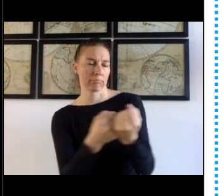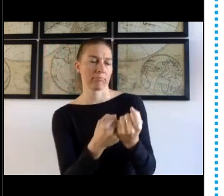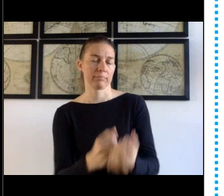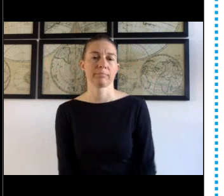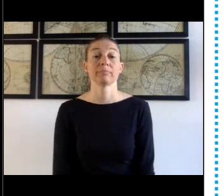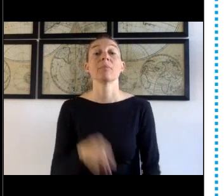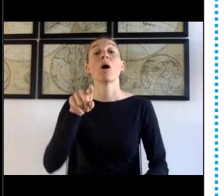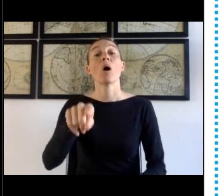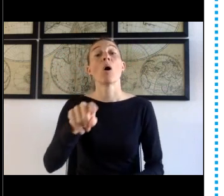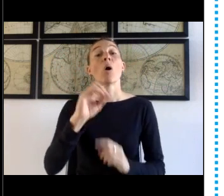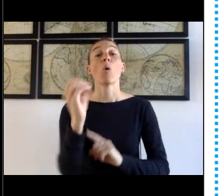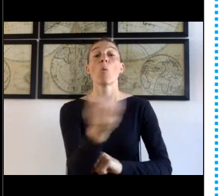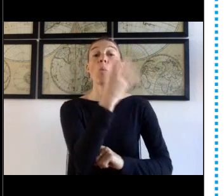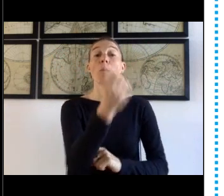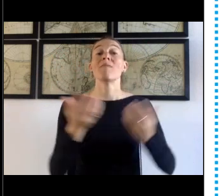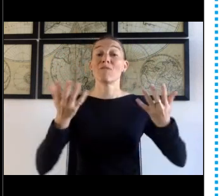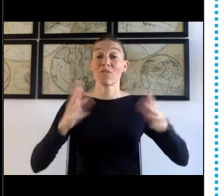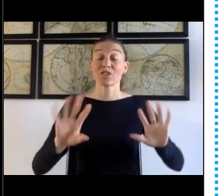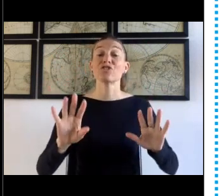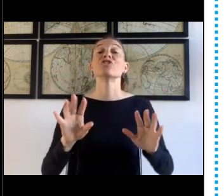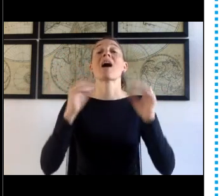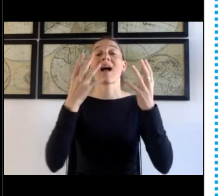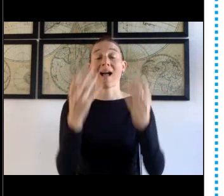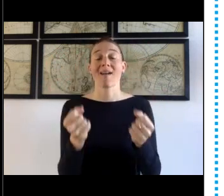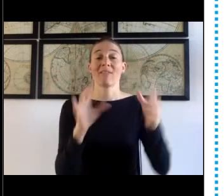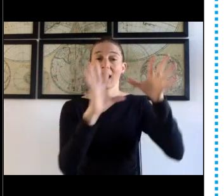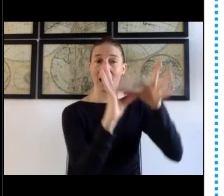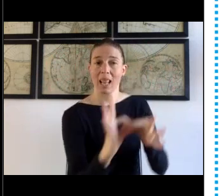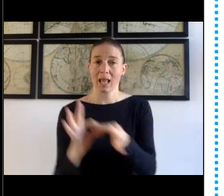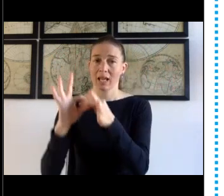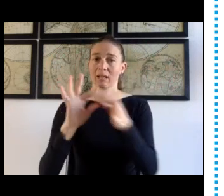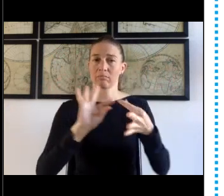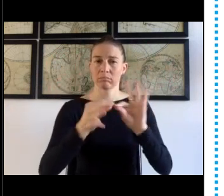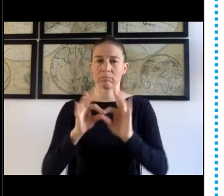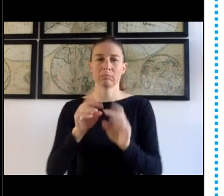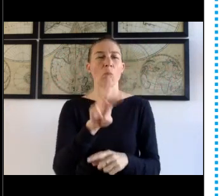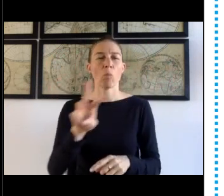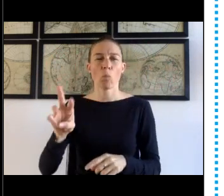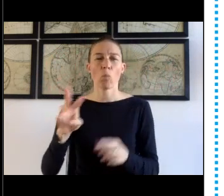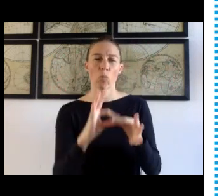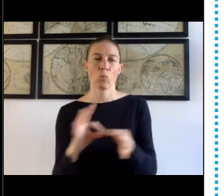The regulations we'll mention today, first on air, they are three.